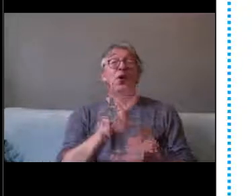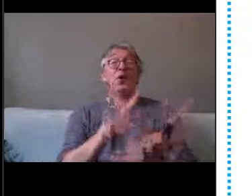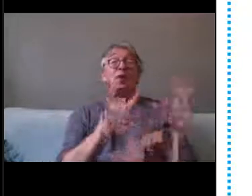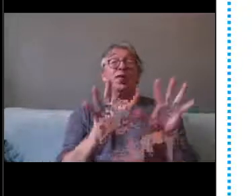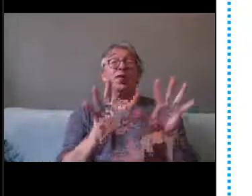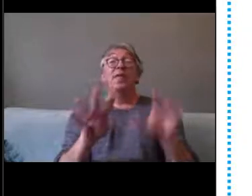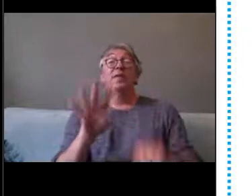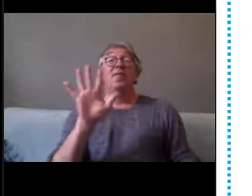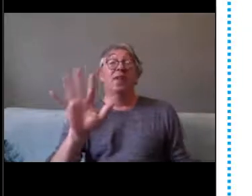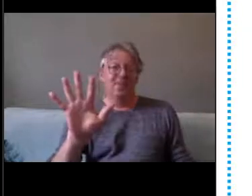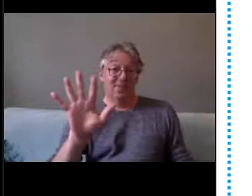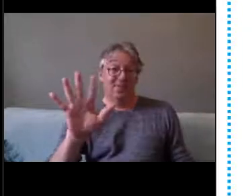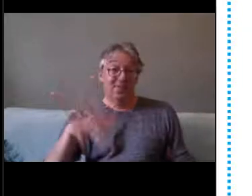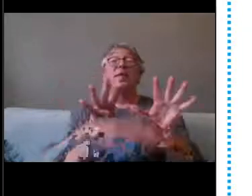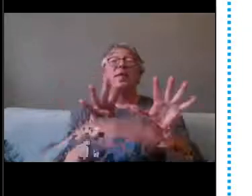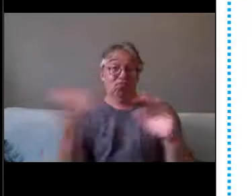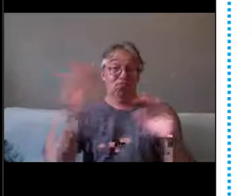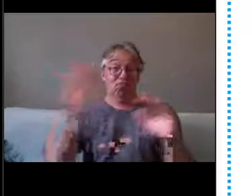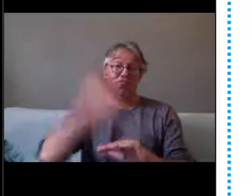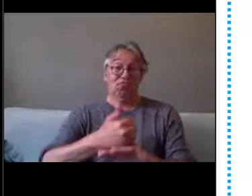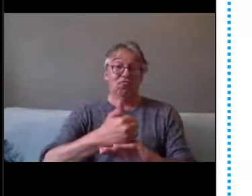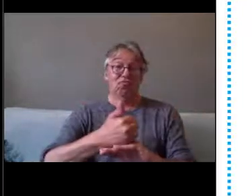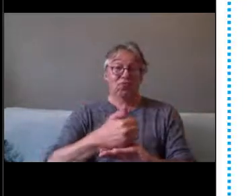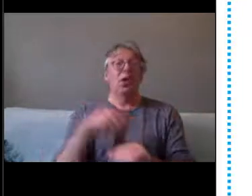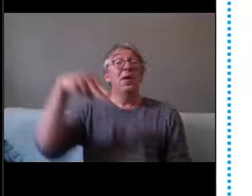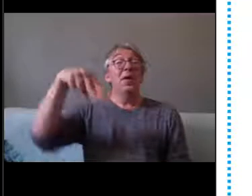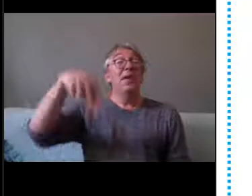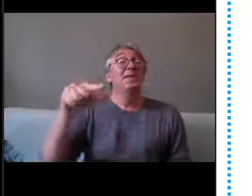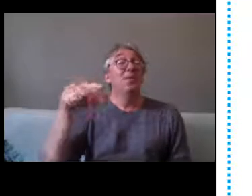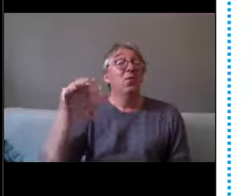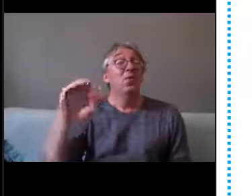And then it's working as an NGO and it's very committed